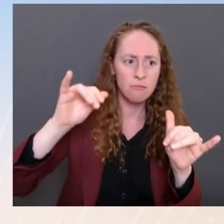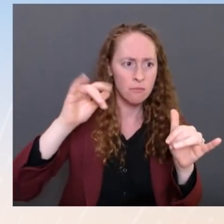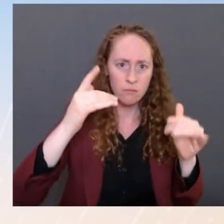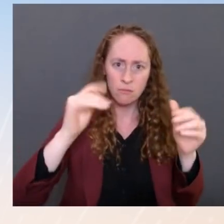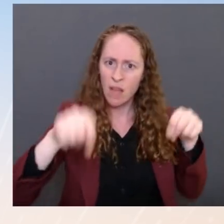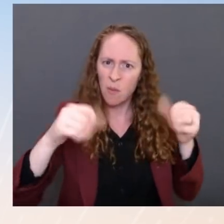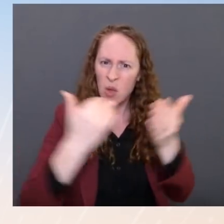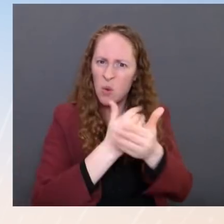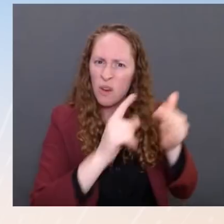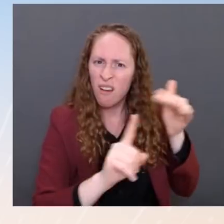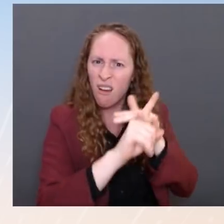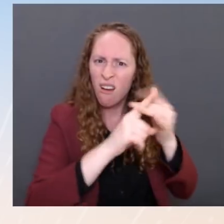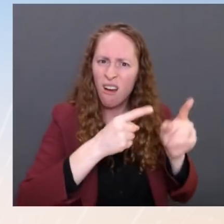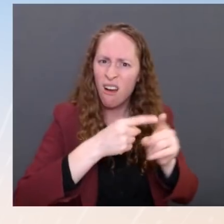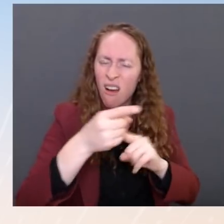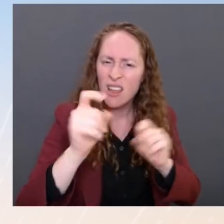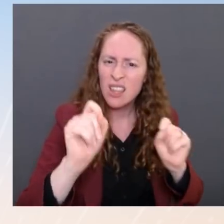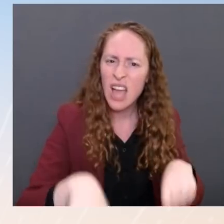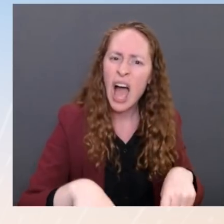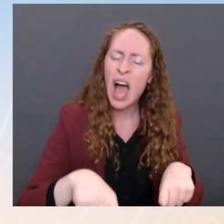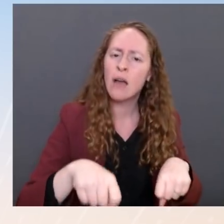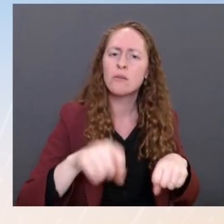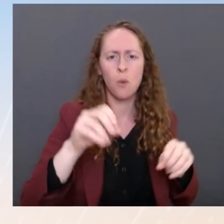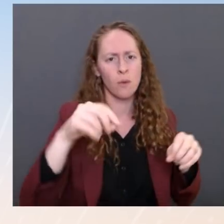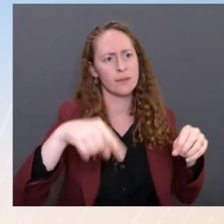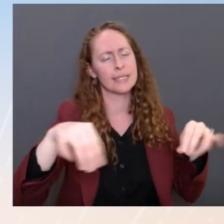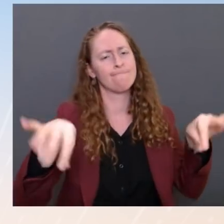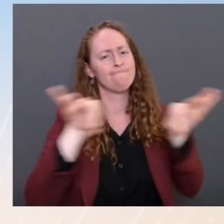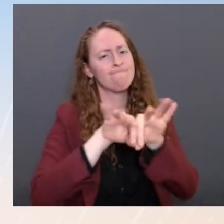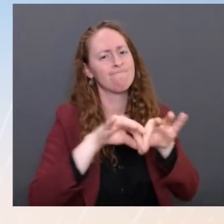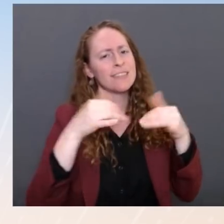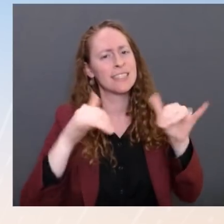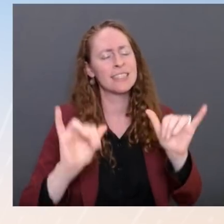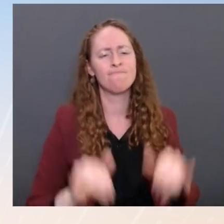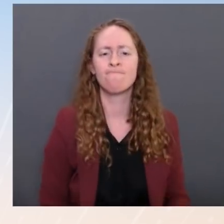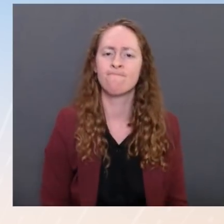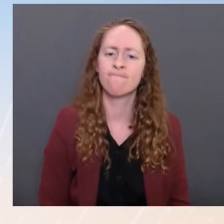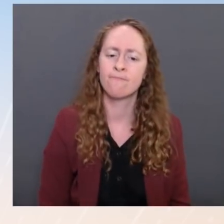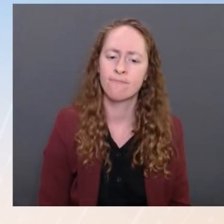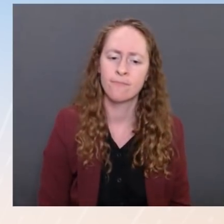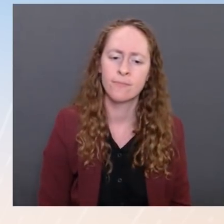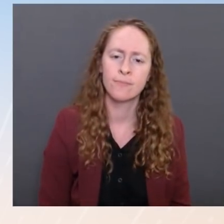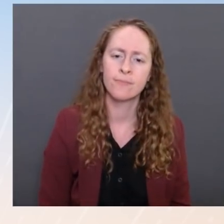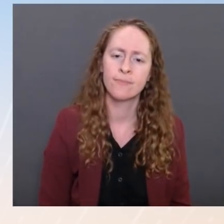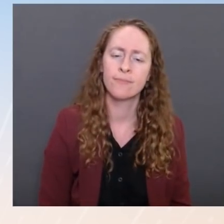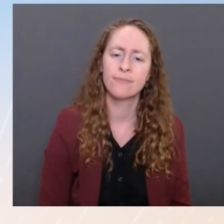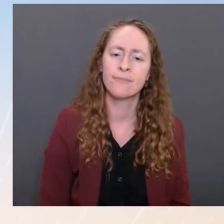The Press: And to follow up on the DPA question: Obviously, baby formula is a very specific product. But is there a lesson that can be learned